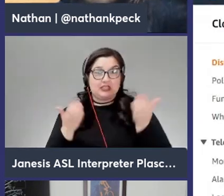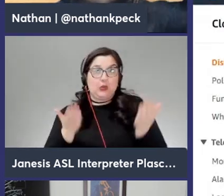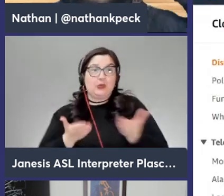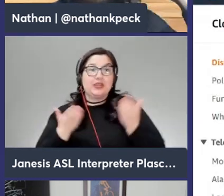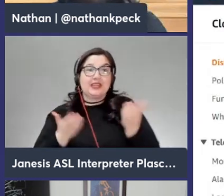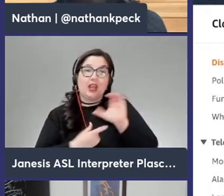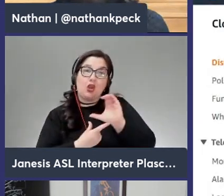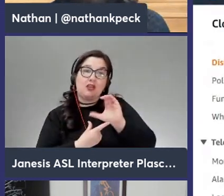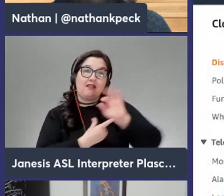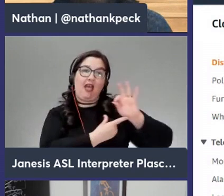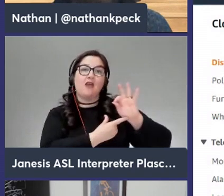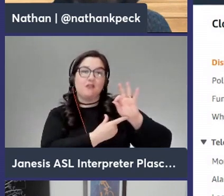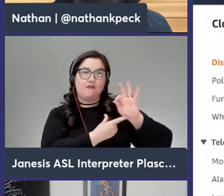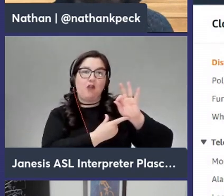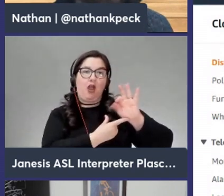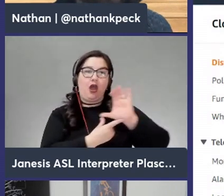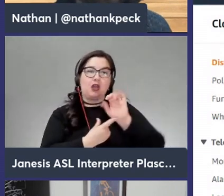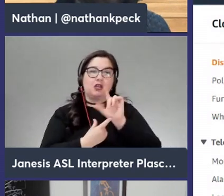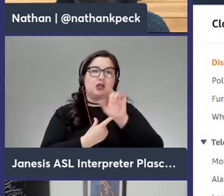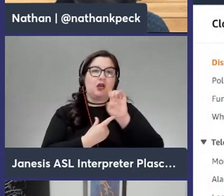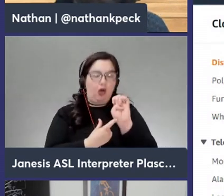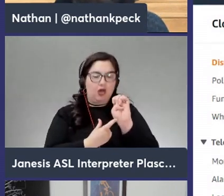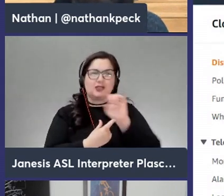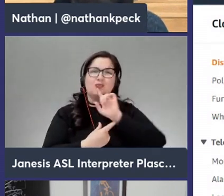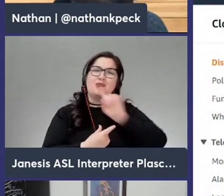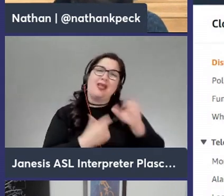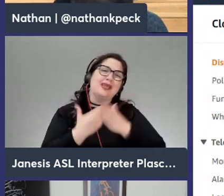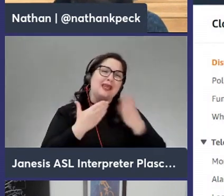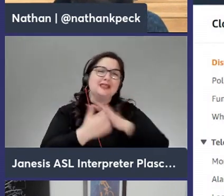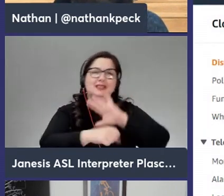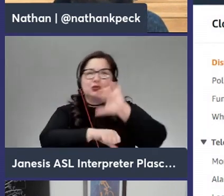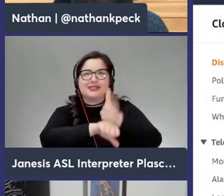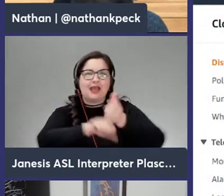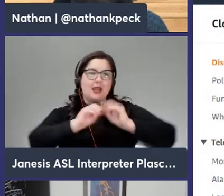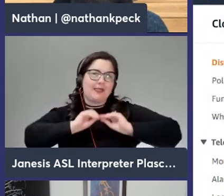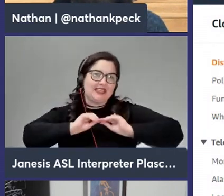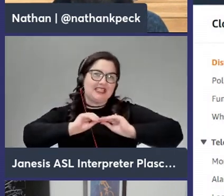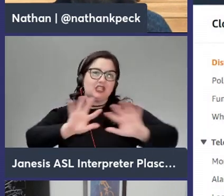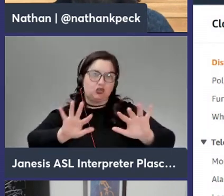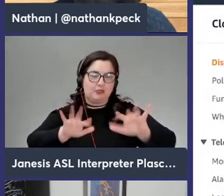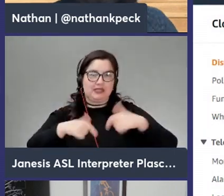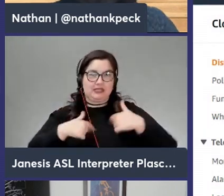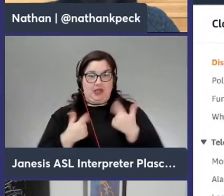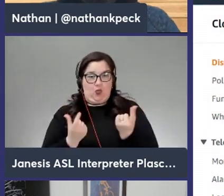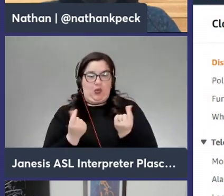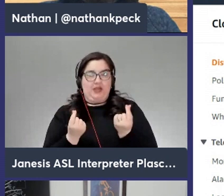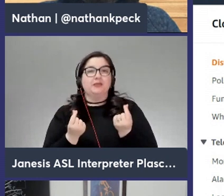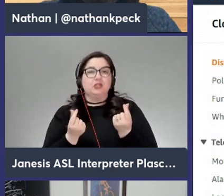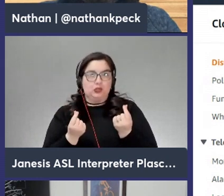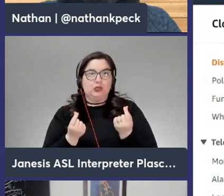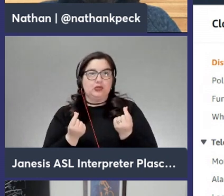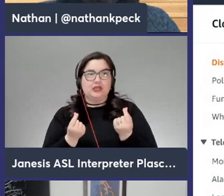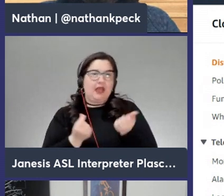and it's really easy to set up this distribution. So what I'm gonna do is, I'm just gonna get a couple things ready over here